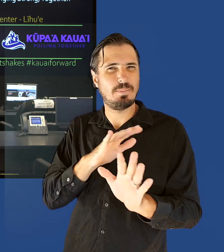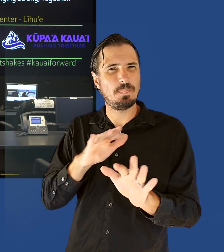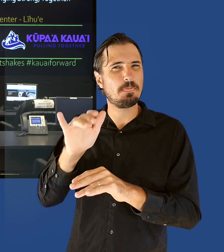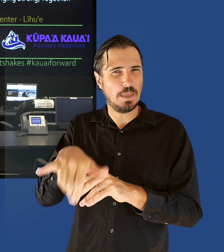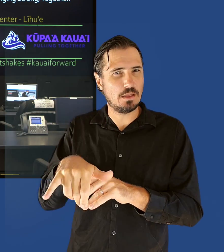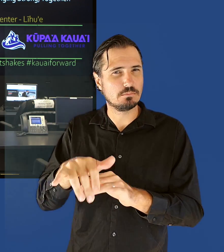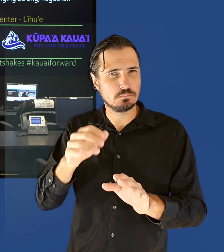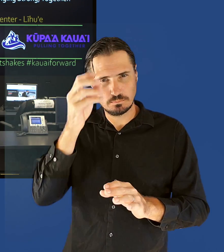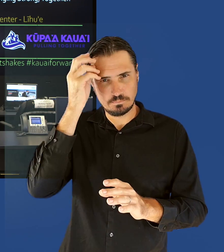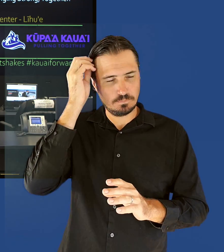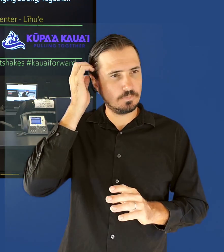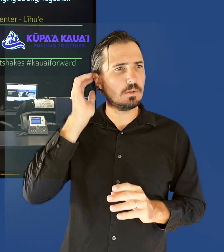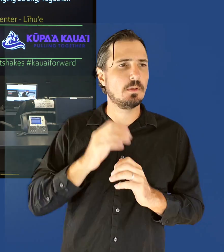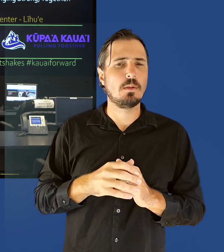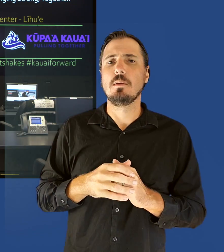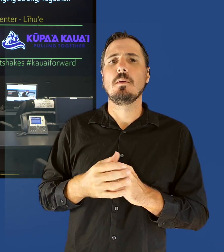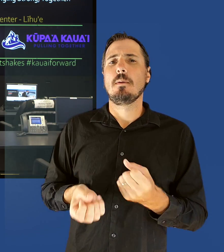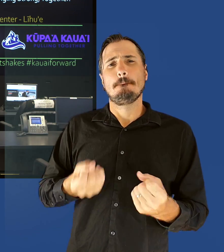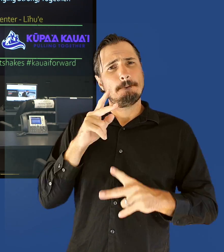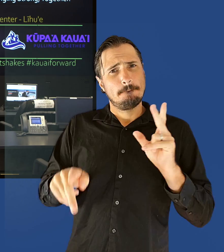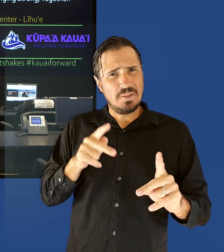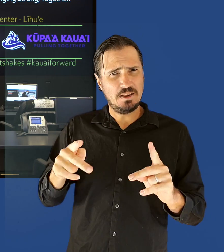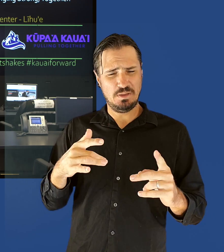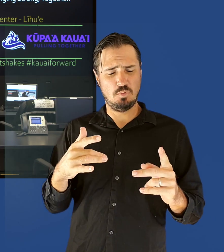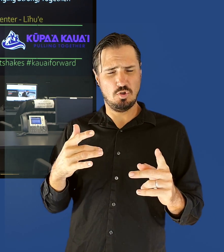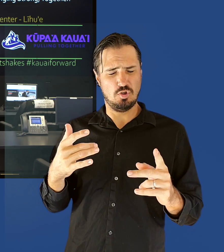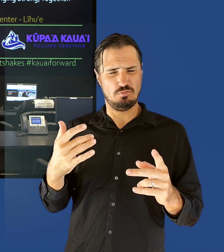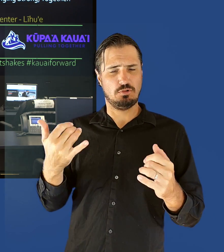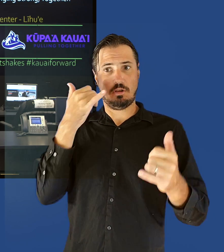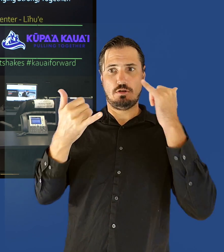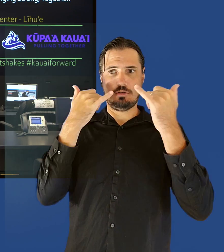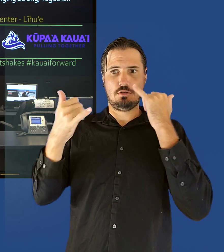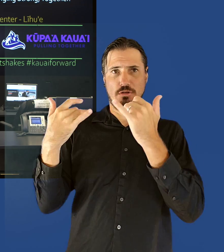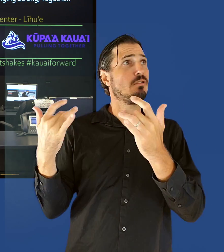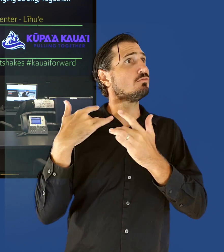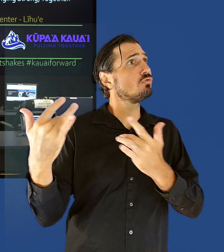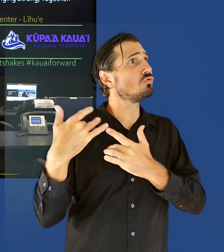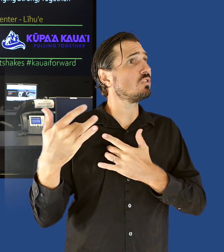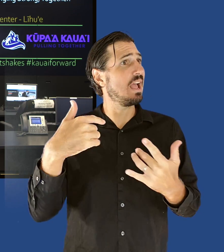We have heard considerable concern from people who feel they might have been exposed to COVID-19.